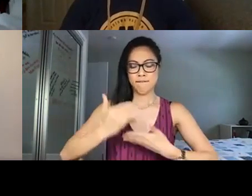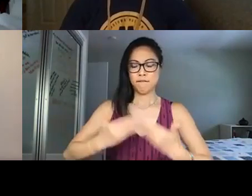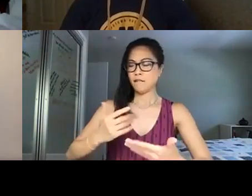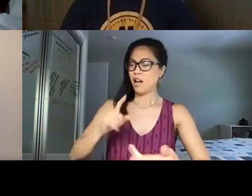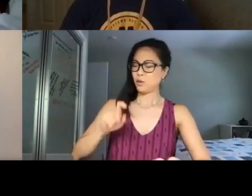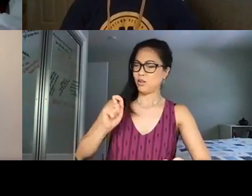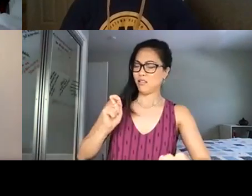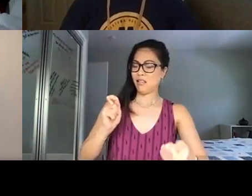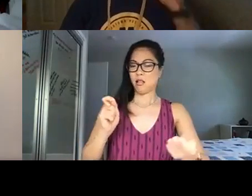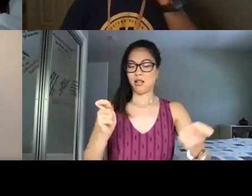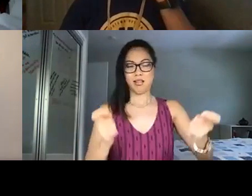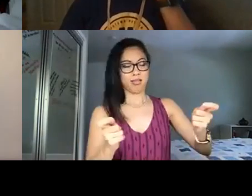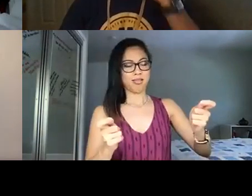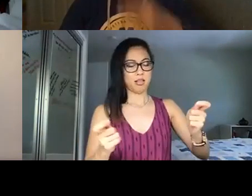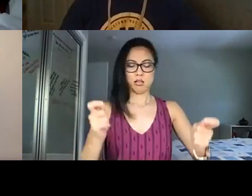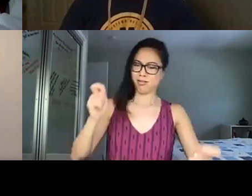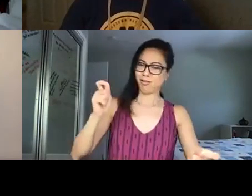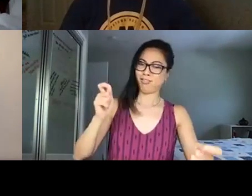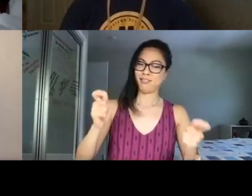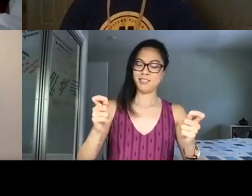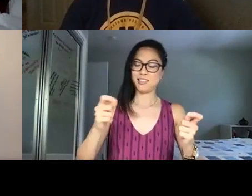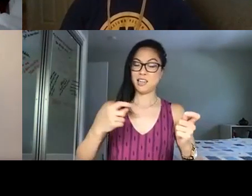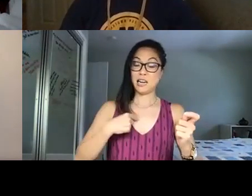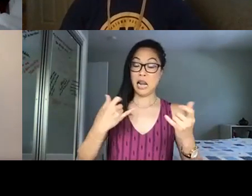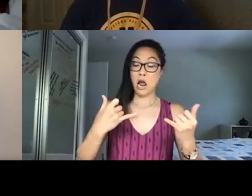Now I'm also working a 9:00 to 5:00 for the first time in